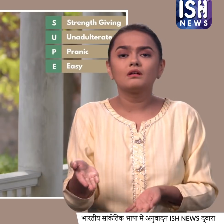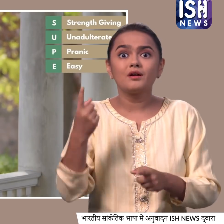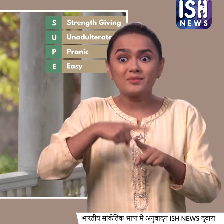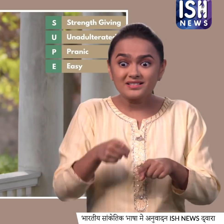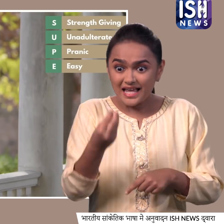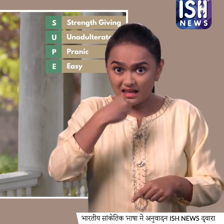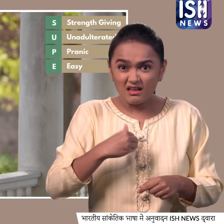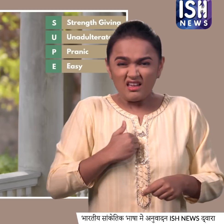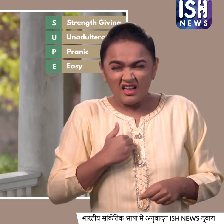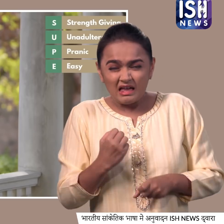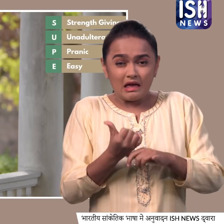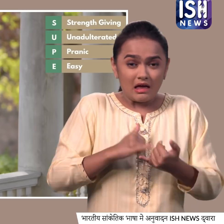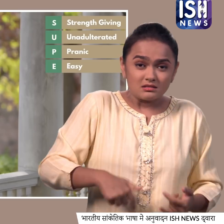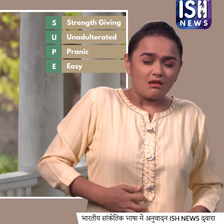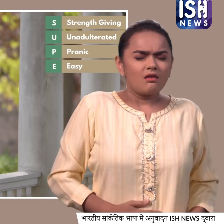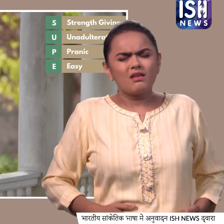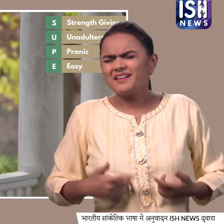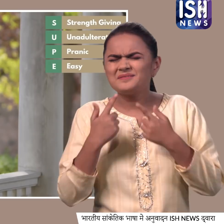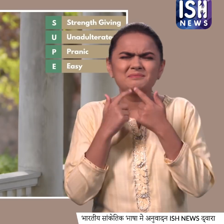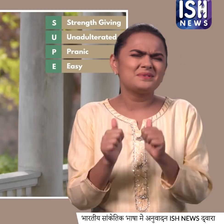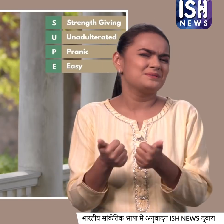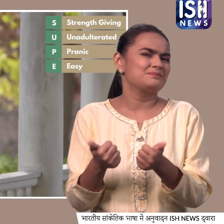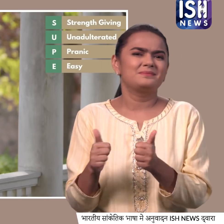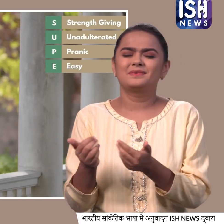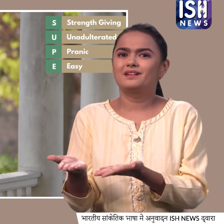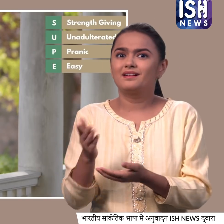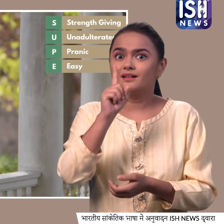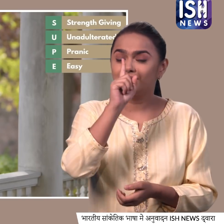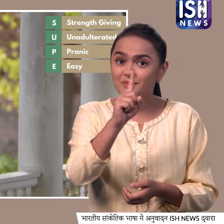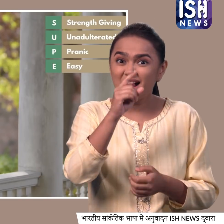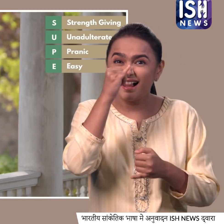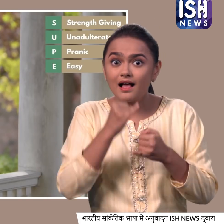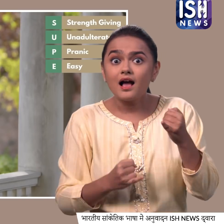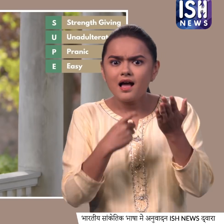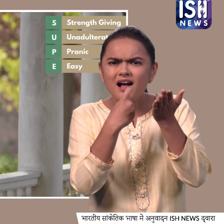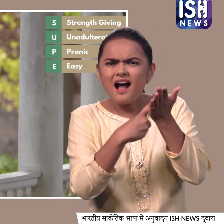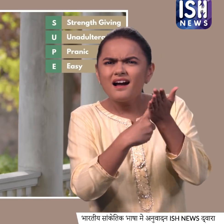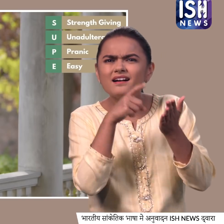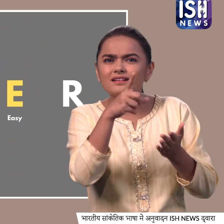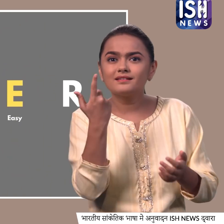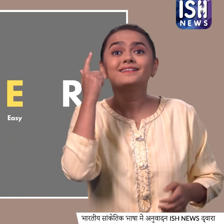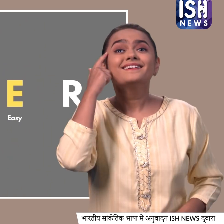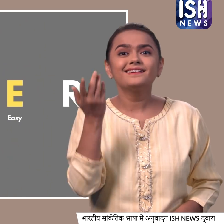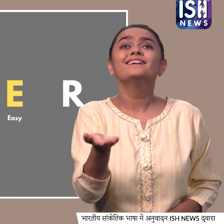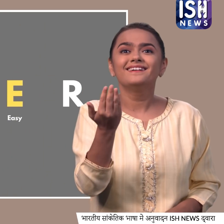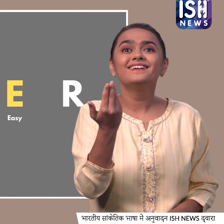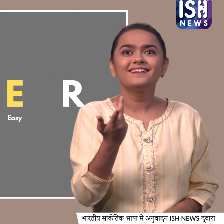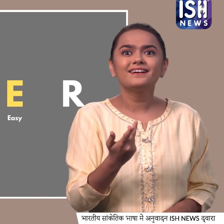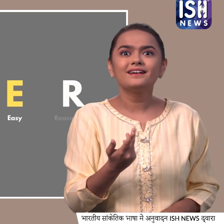and there's no question of getting gas, acidity or indigestion by eating them So what's the last R? Think about it